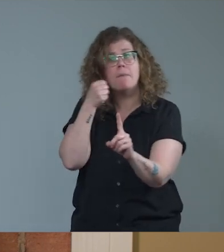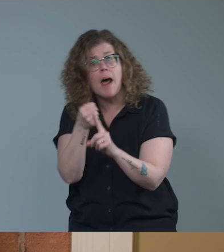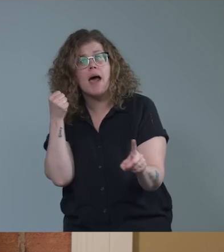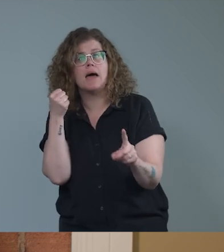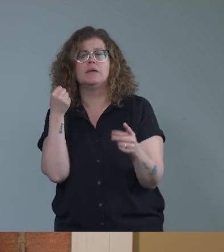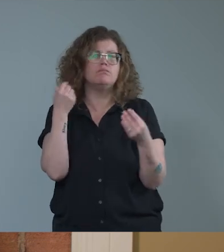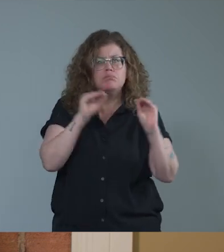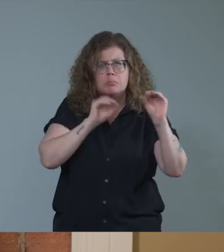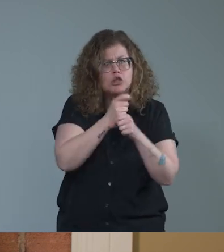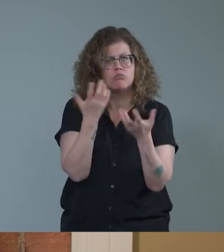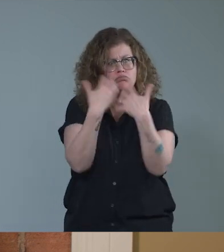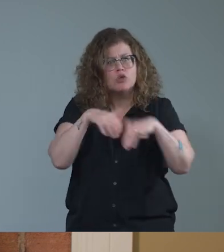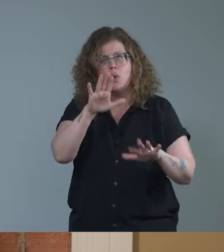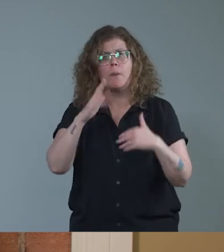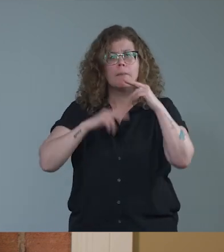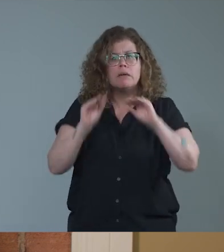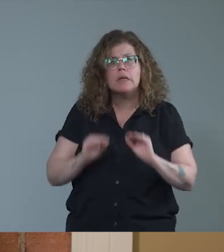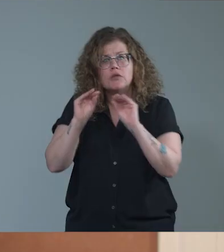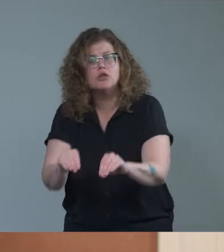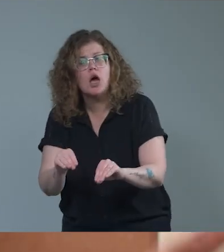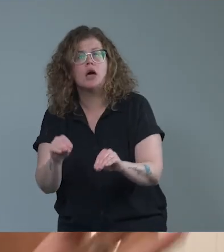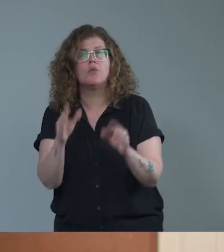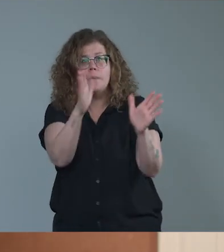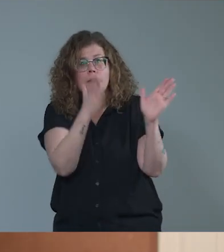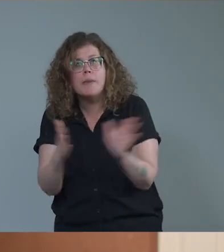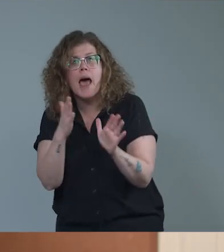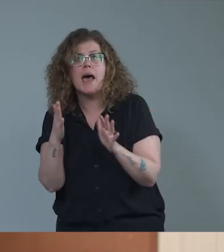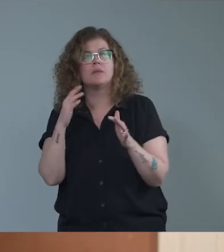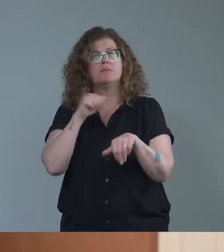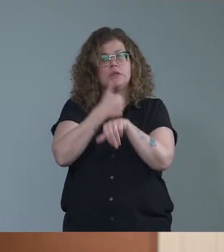and how to build an installation plan. Your installation plan is separate